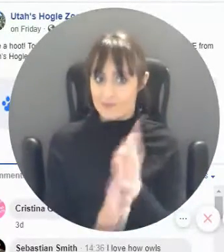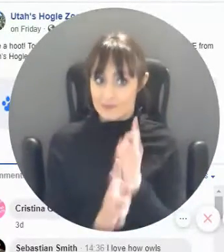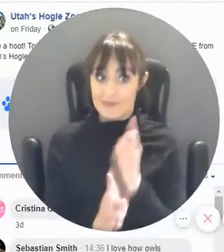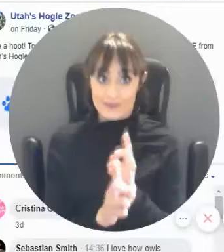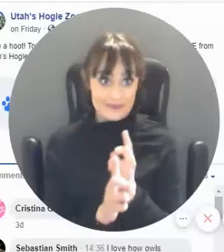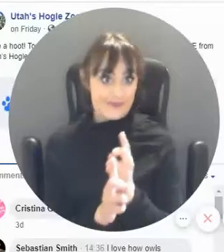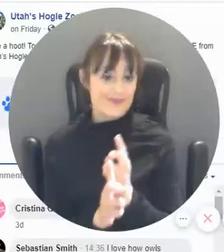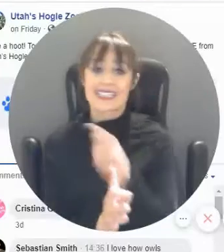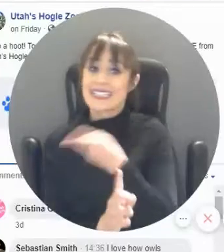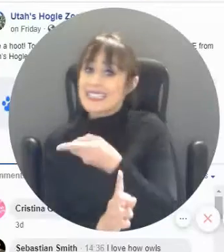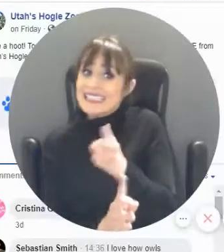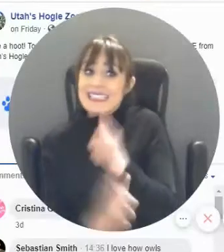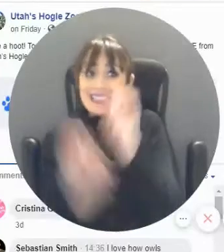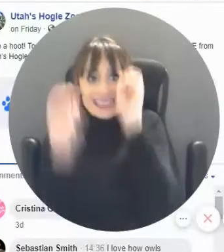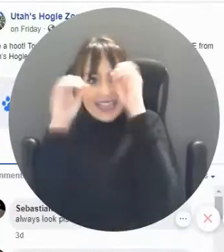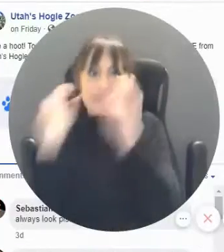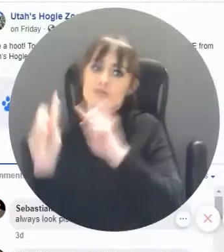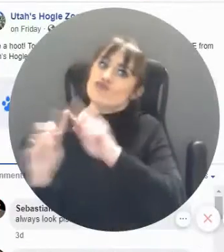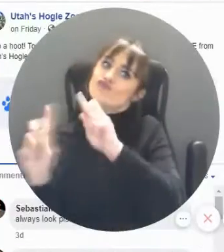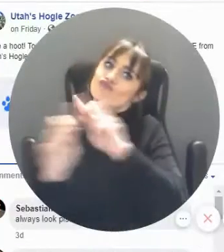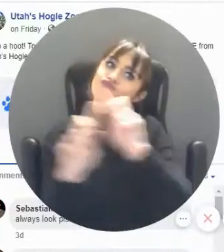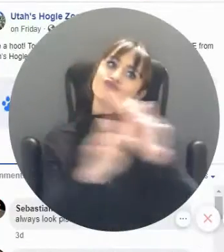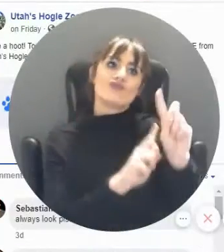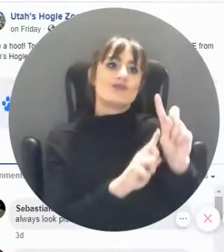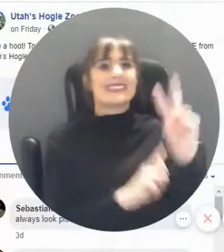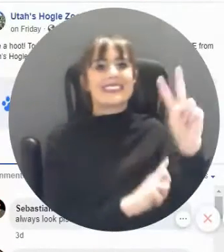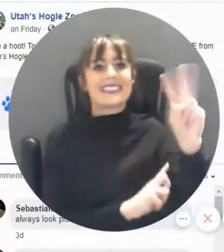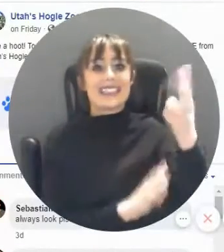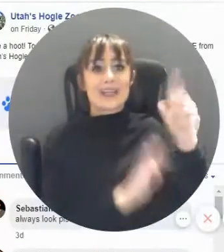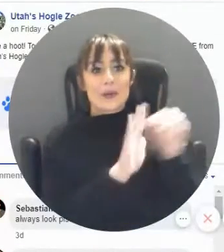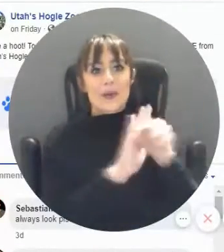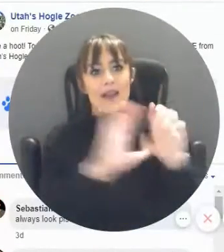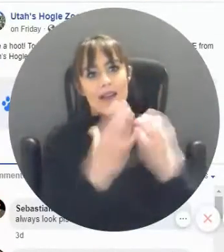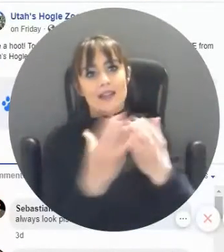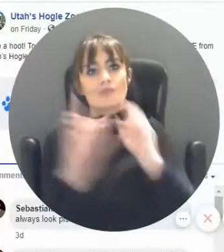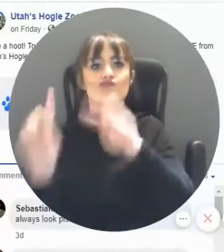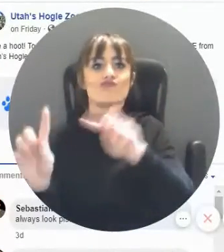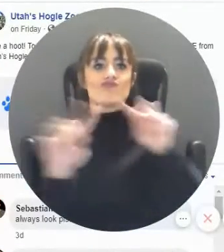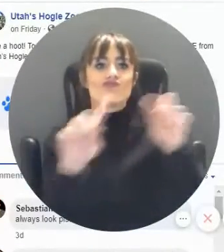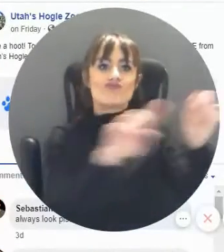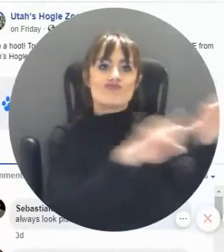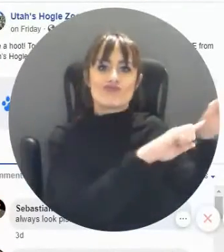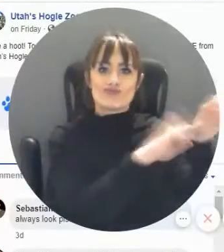classes in classrooms across Utah, in order to educate them. Mandy actually does that.